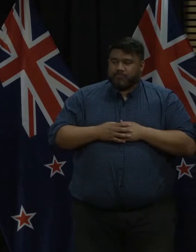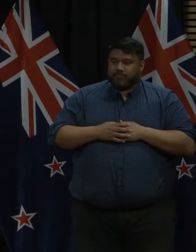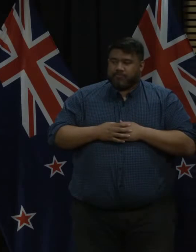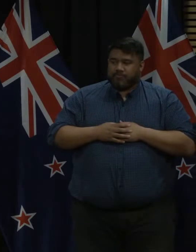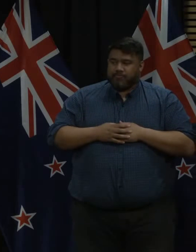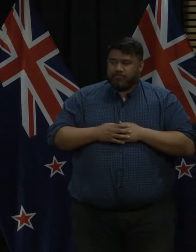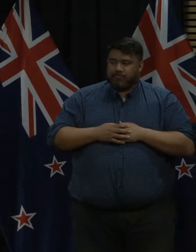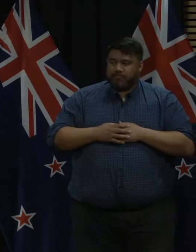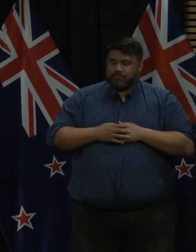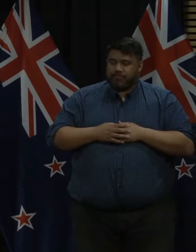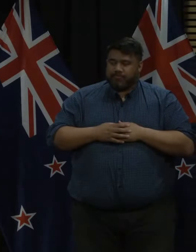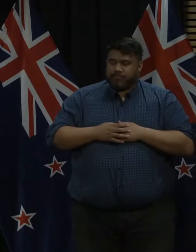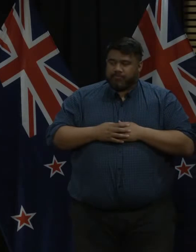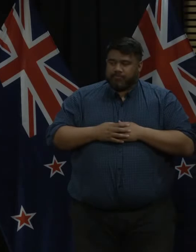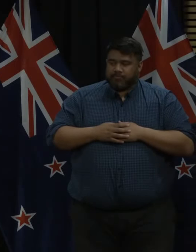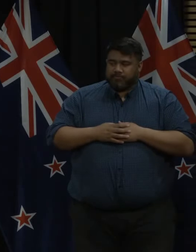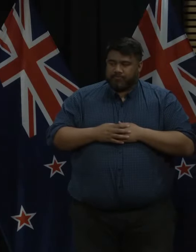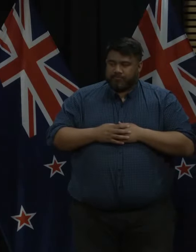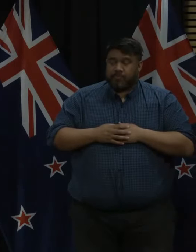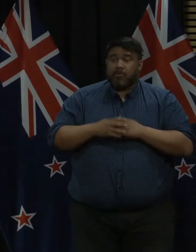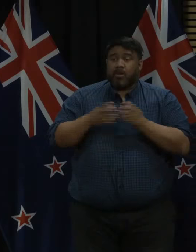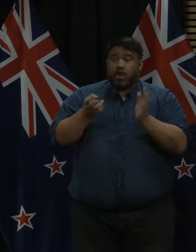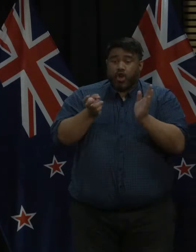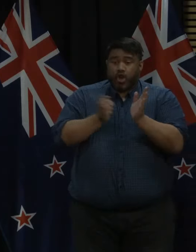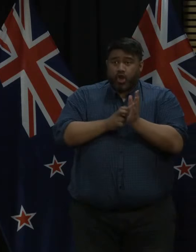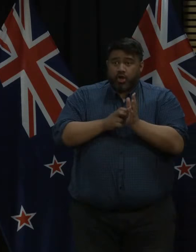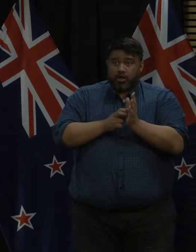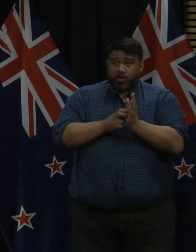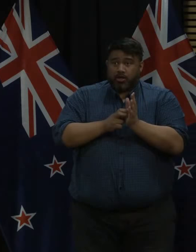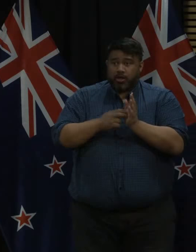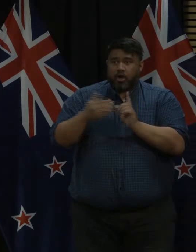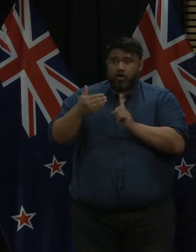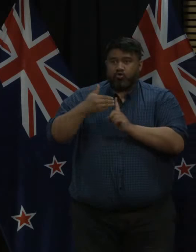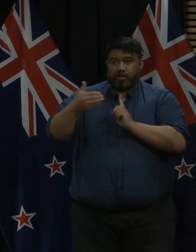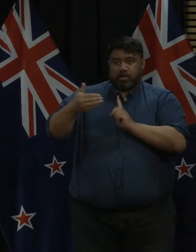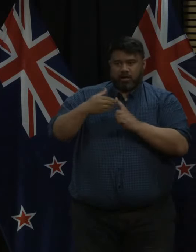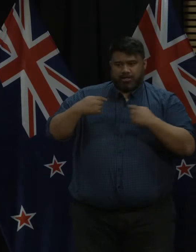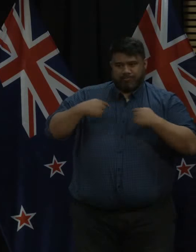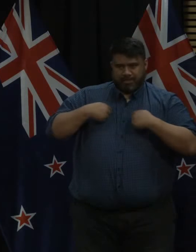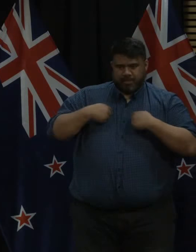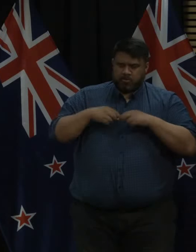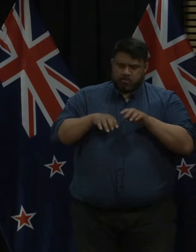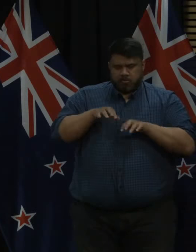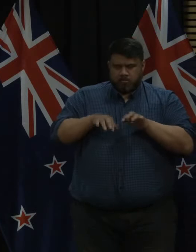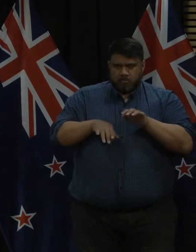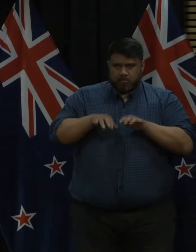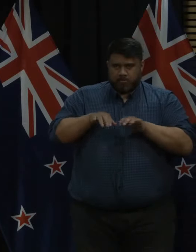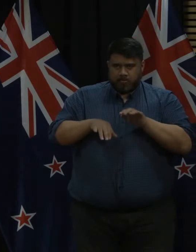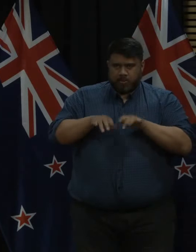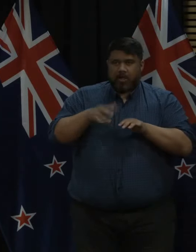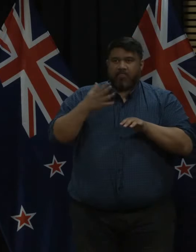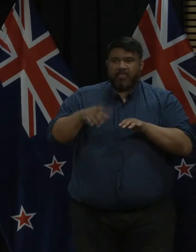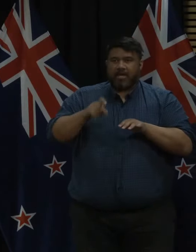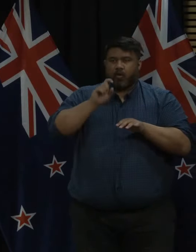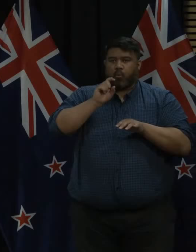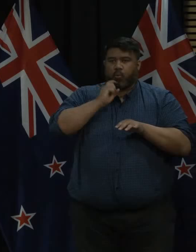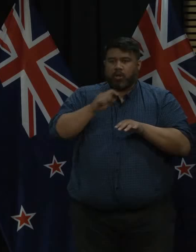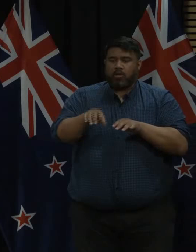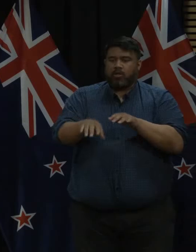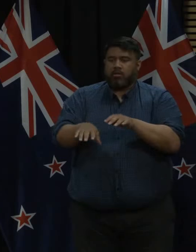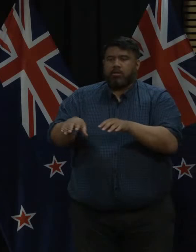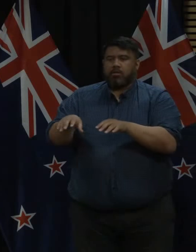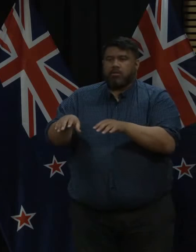login,